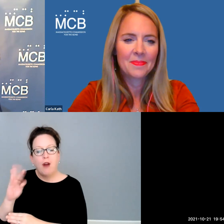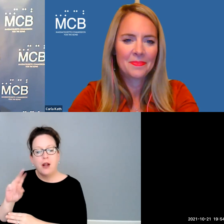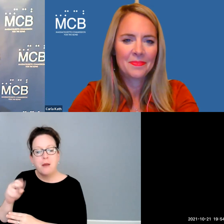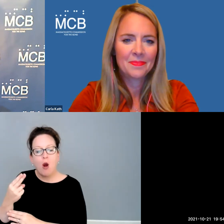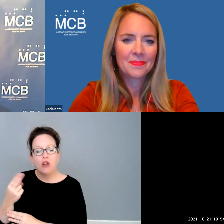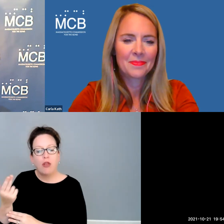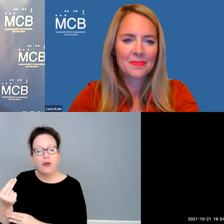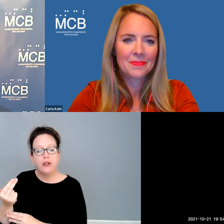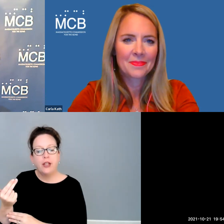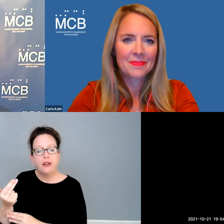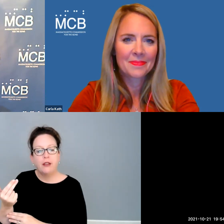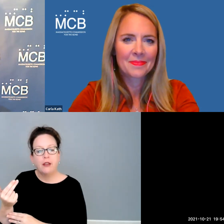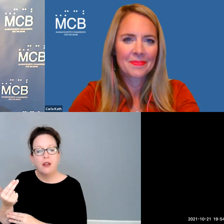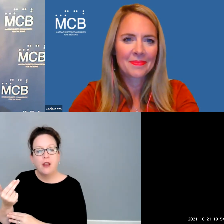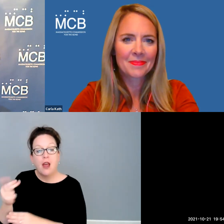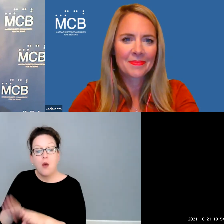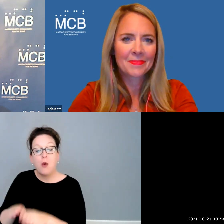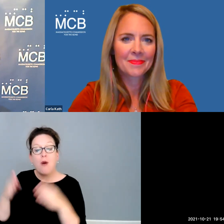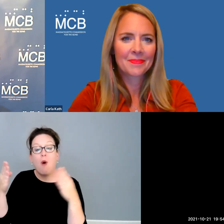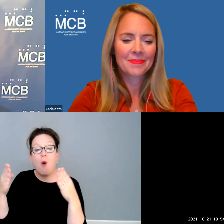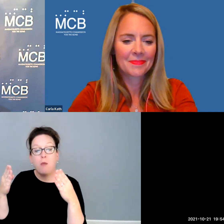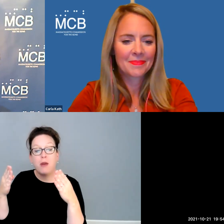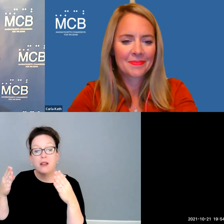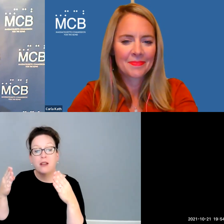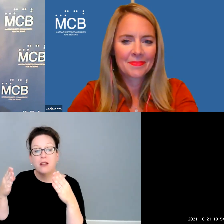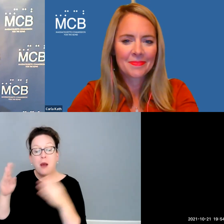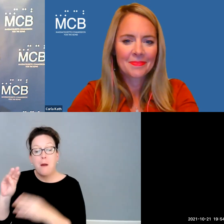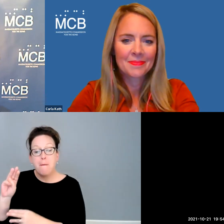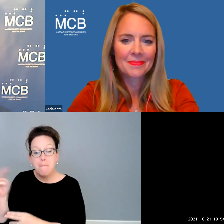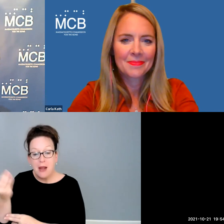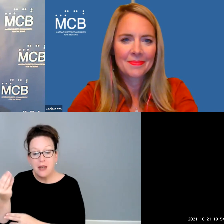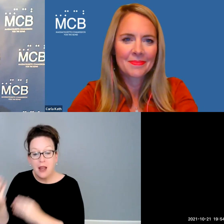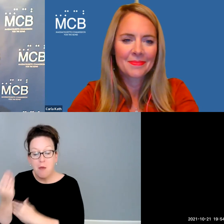we were open Monday morning 9 a.m. and didn't miss a beat. That is a huge credit to our team,